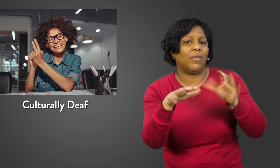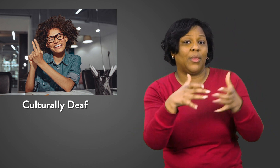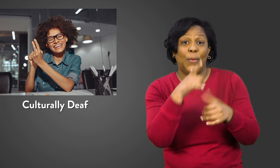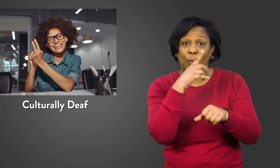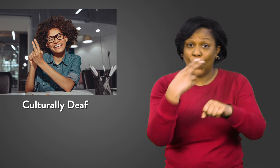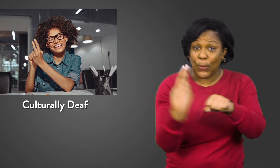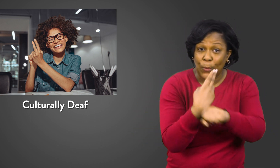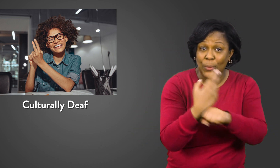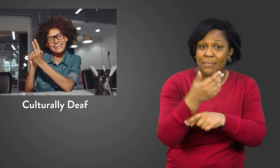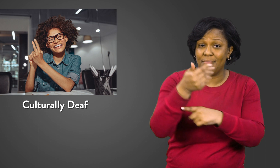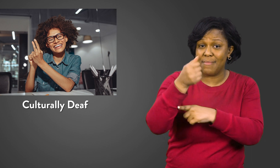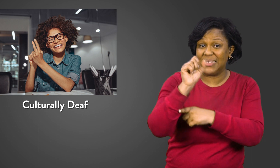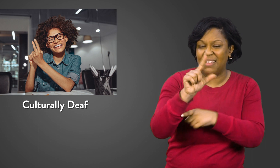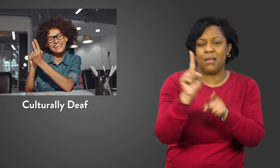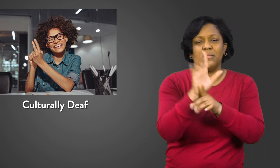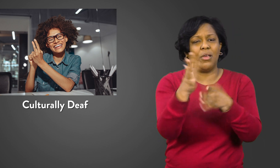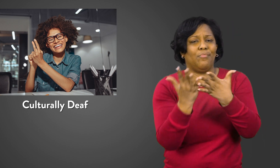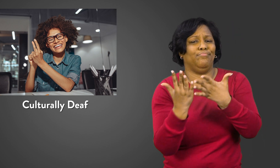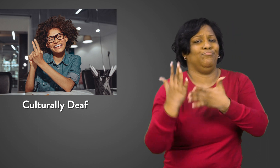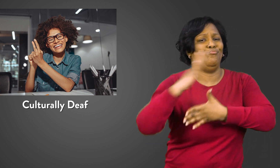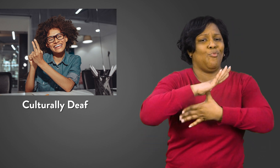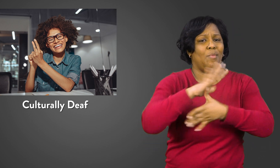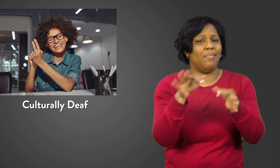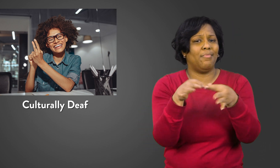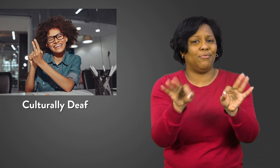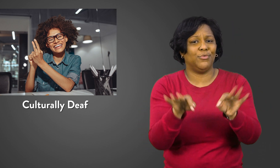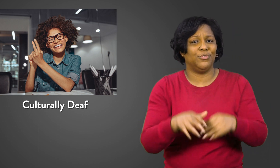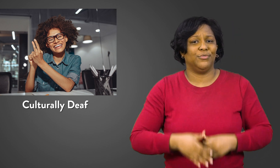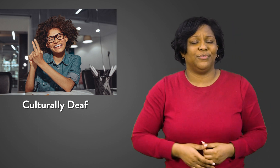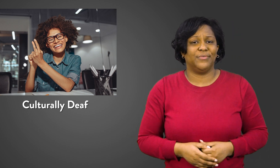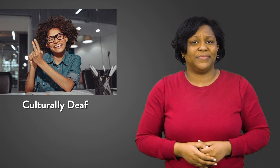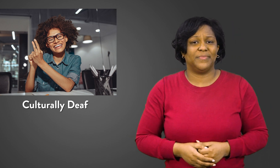ASL as their primary language.